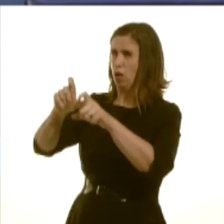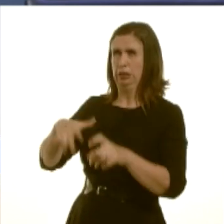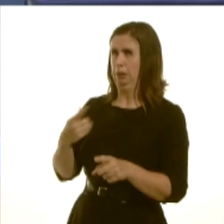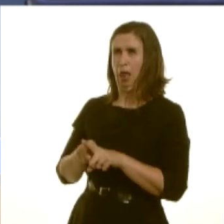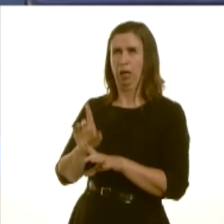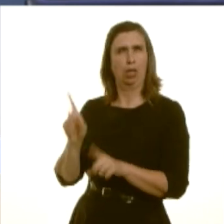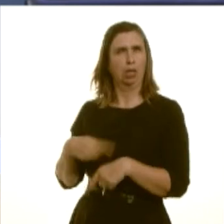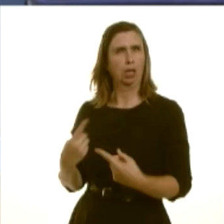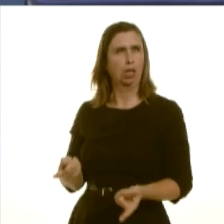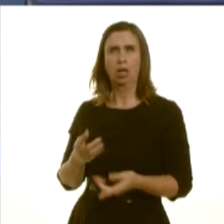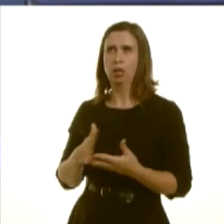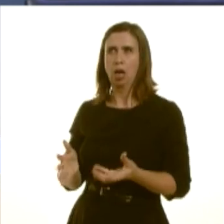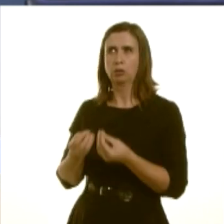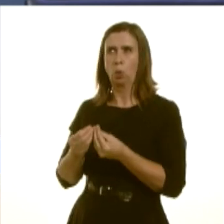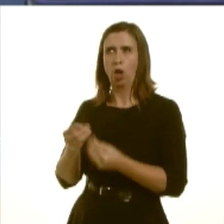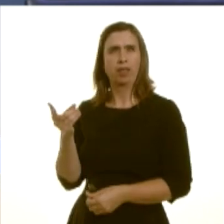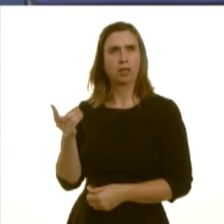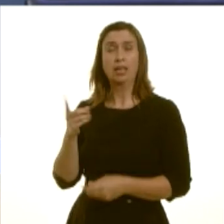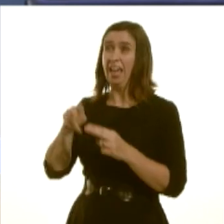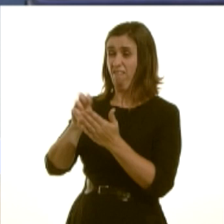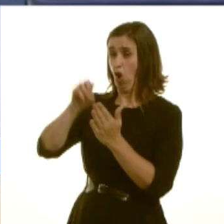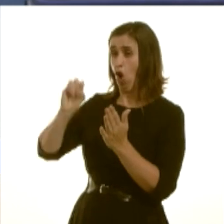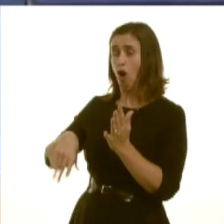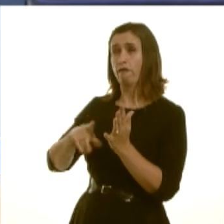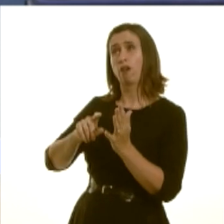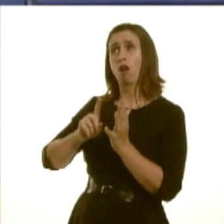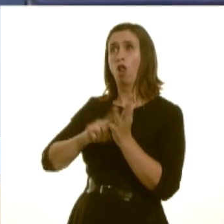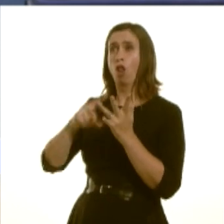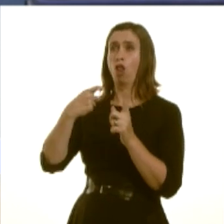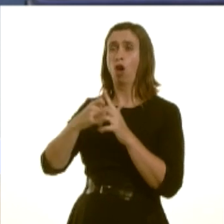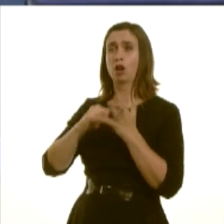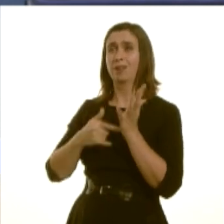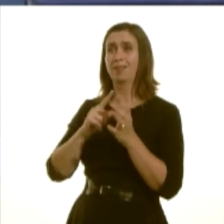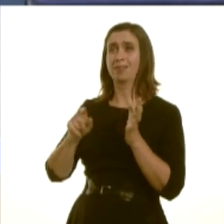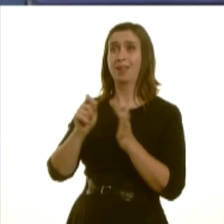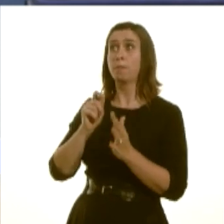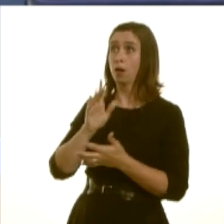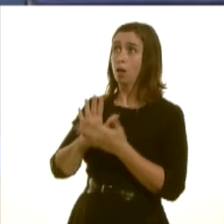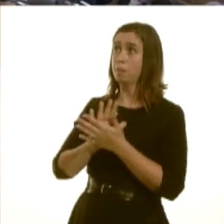that, if the lockstep is removed, you will welcome the devolution of income tax powers to Wales? Carwyn Jones: Well, if the lockstep is removed,